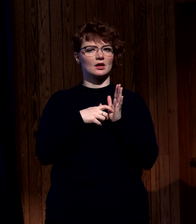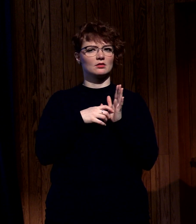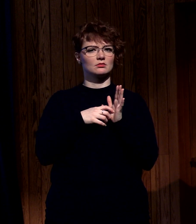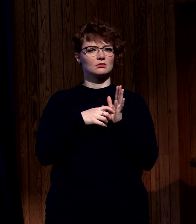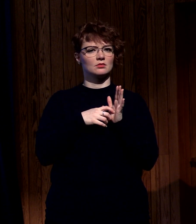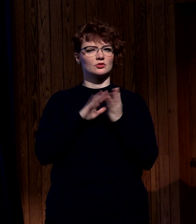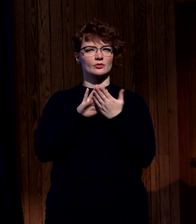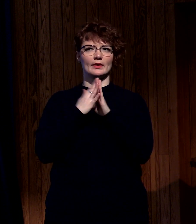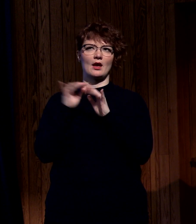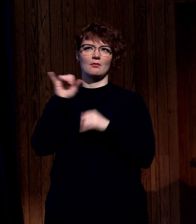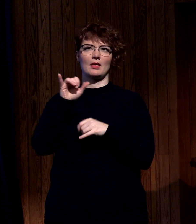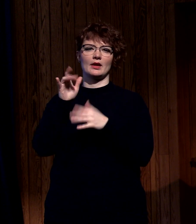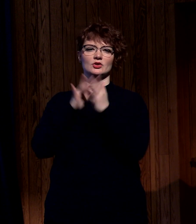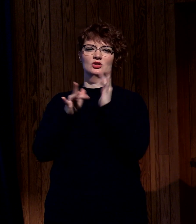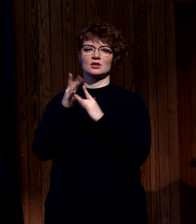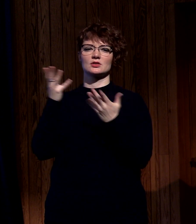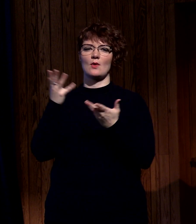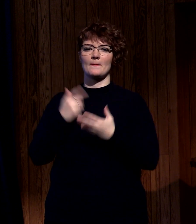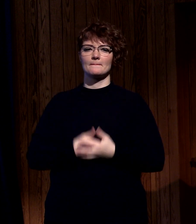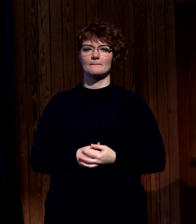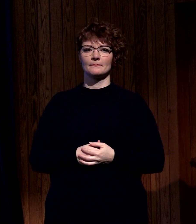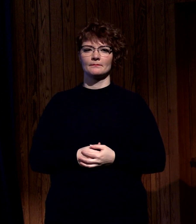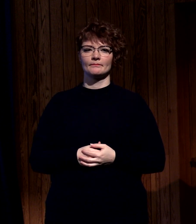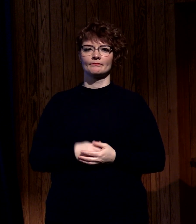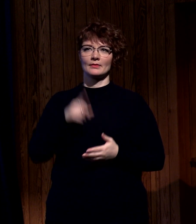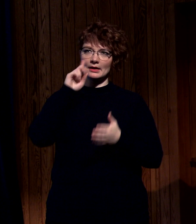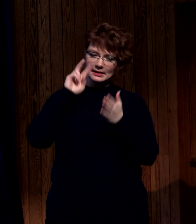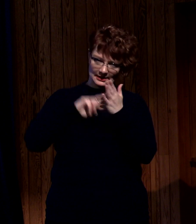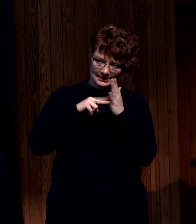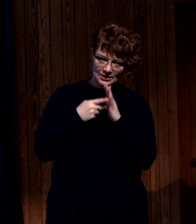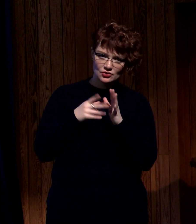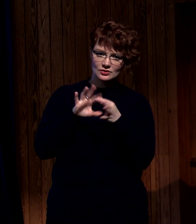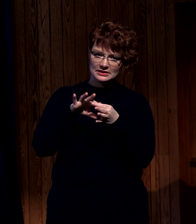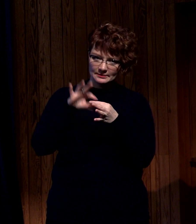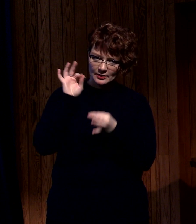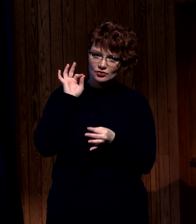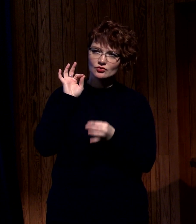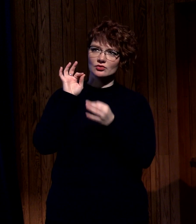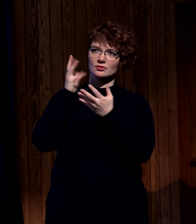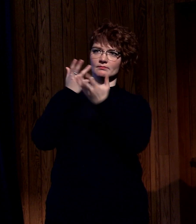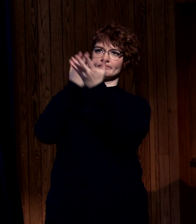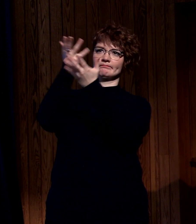like Jesus, intentional spirituality that takes all of